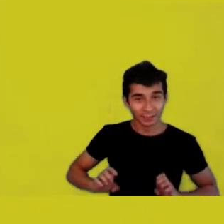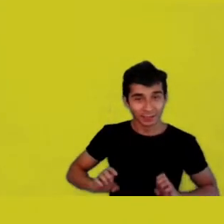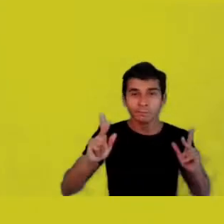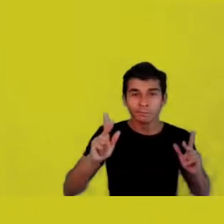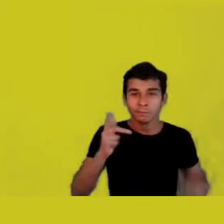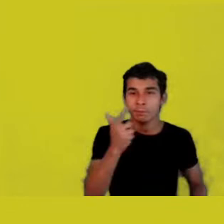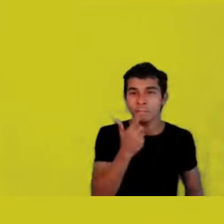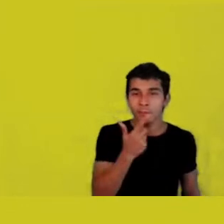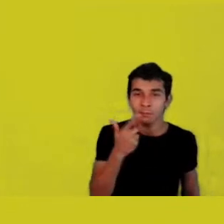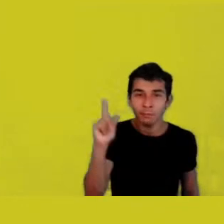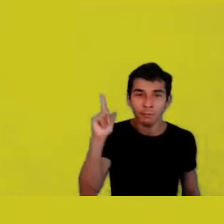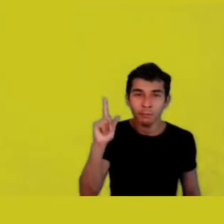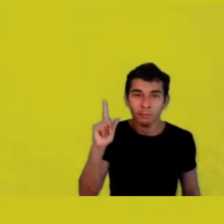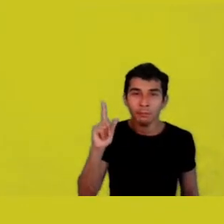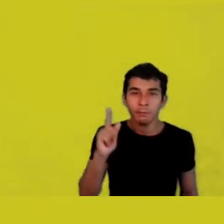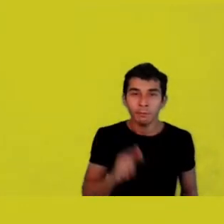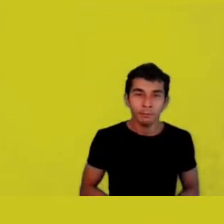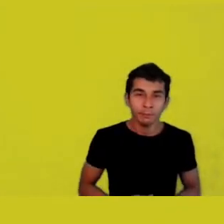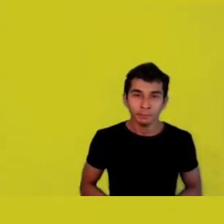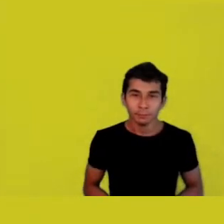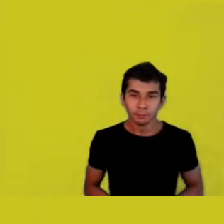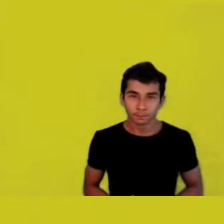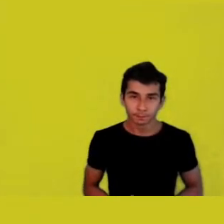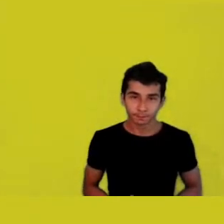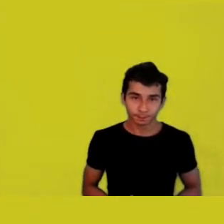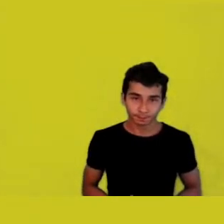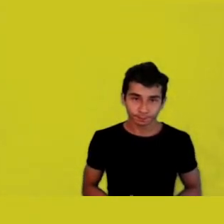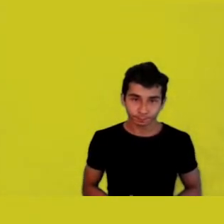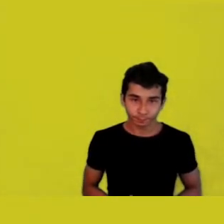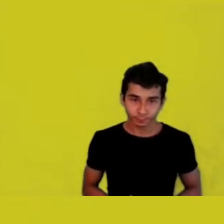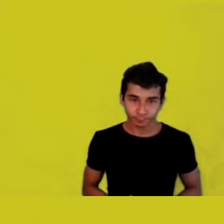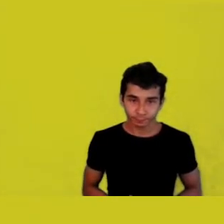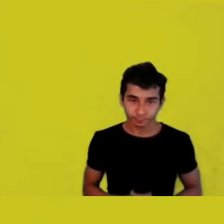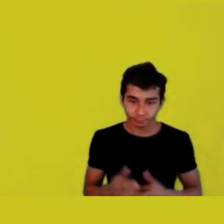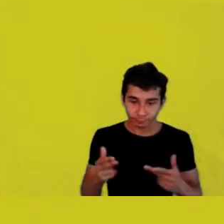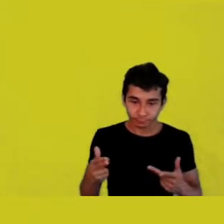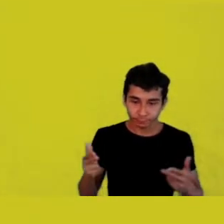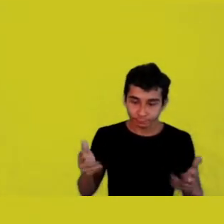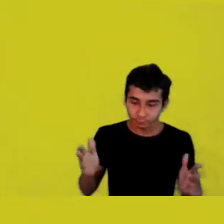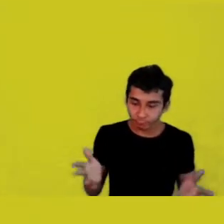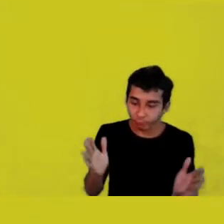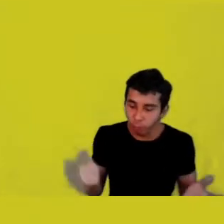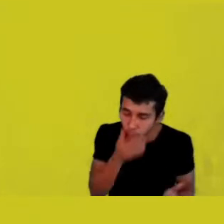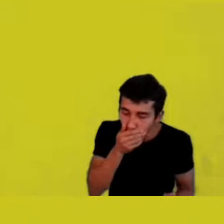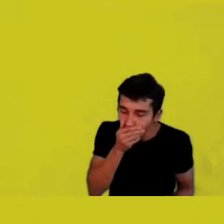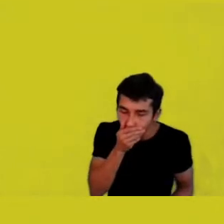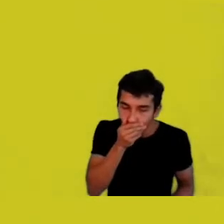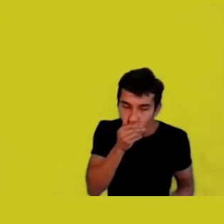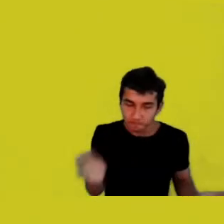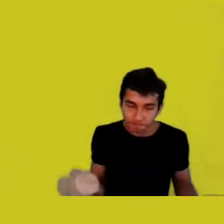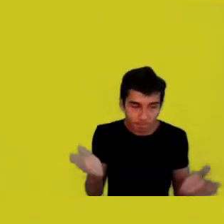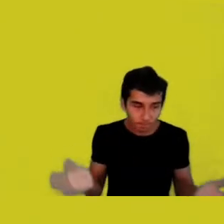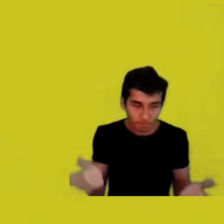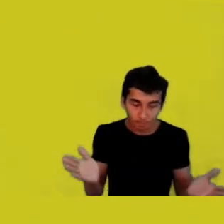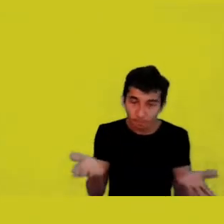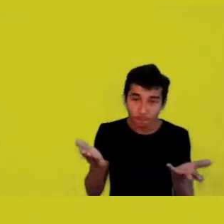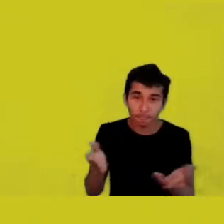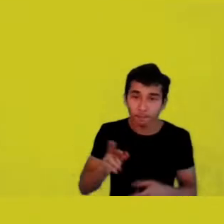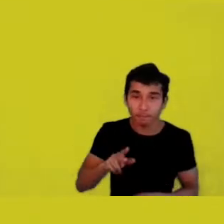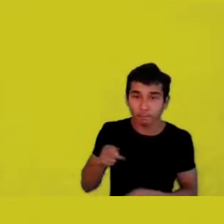It’s a mobilization, not a control, of the forest’s infinite subjectivation to produce wellbeing.